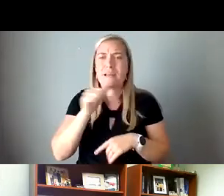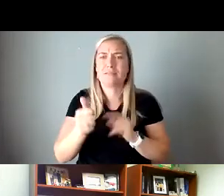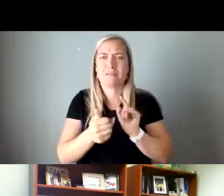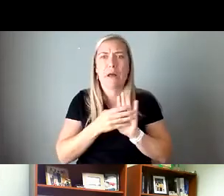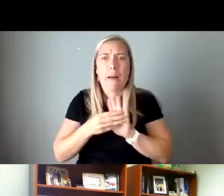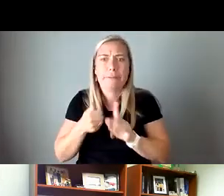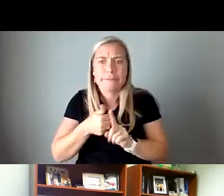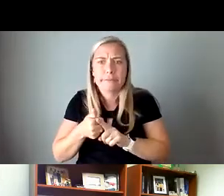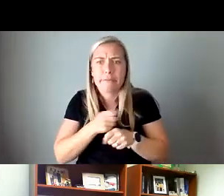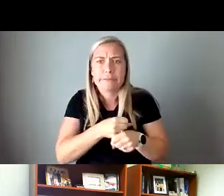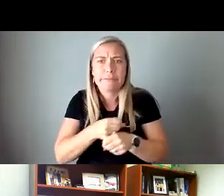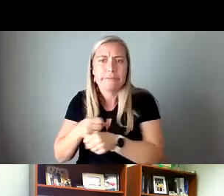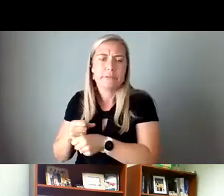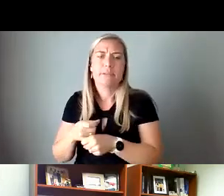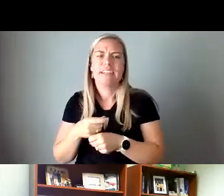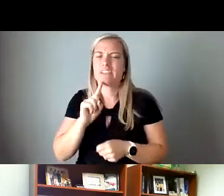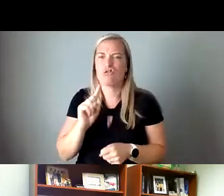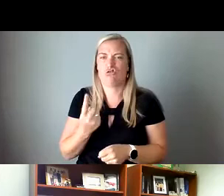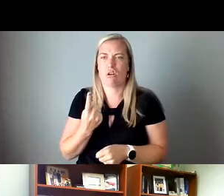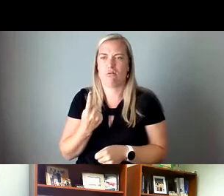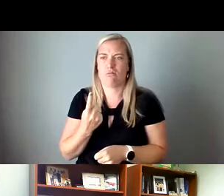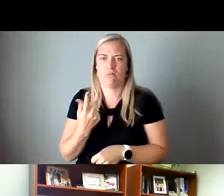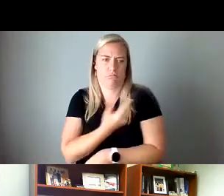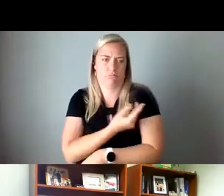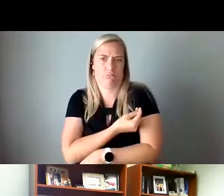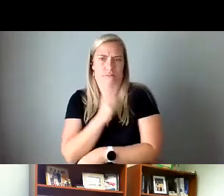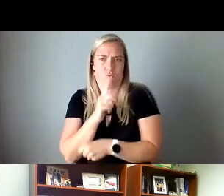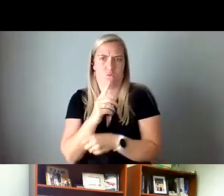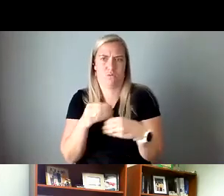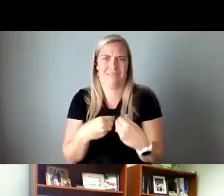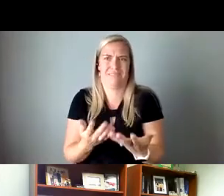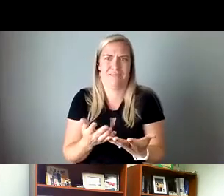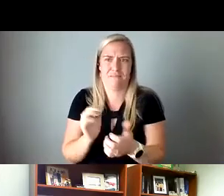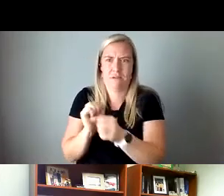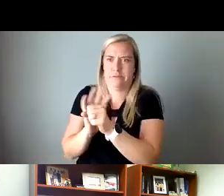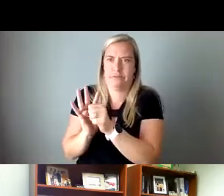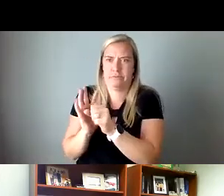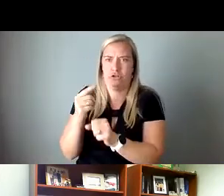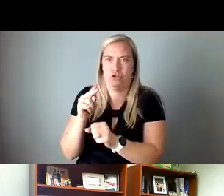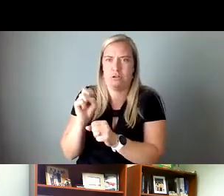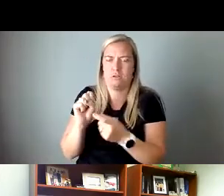as a vehicle to the deliver spike protein gene. Which your body cells then translates to messenger RNA